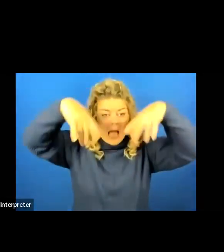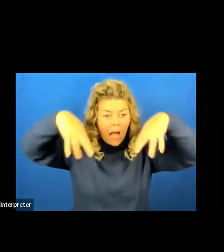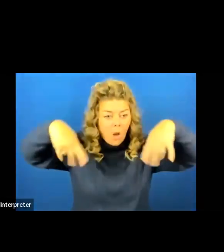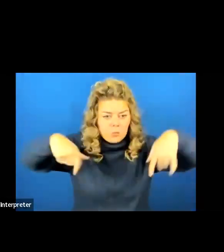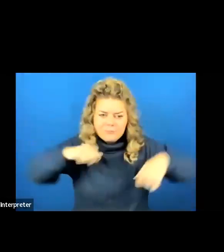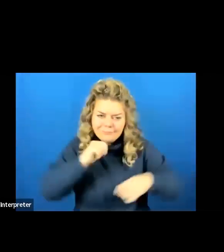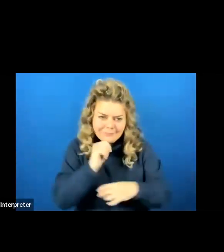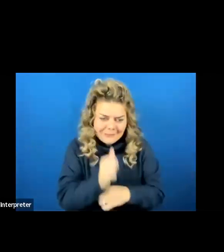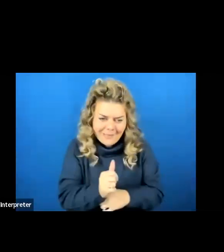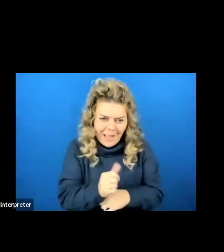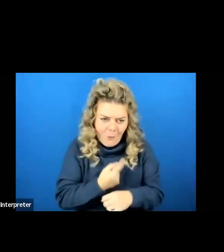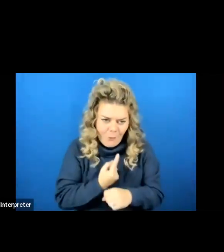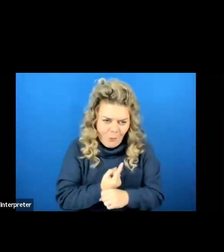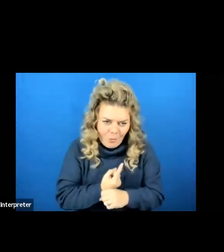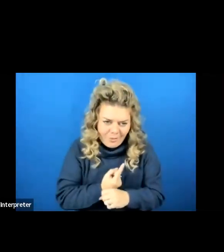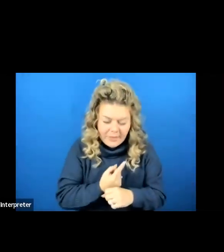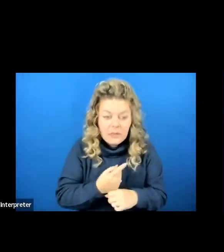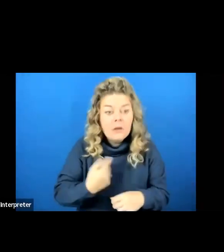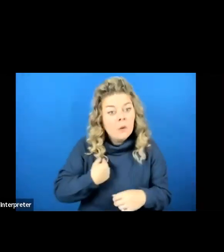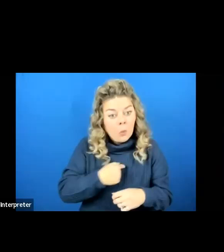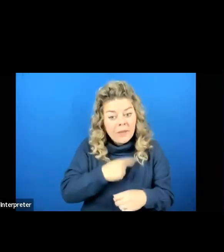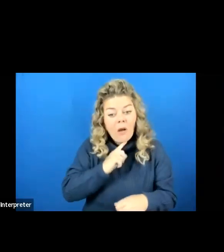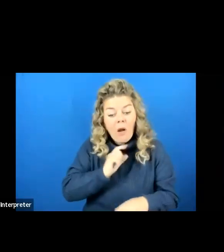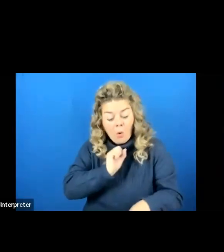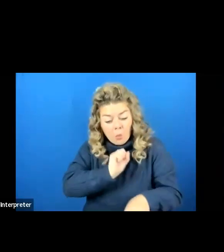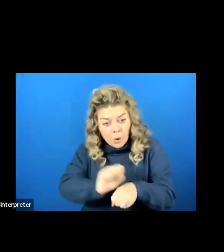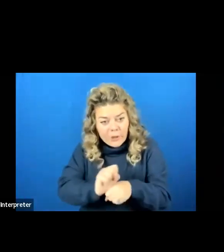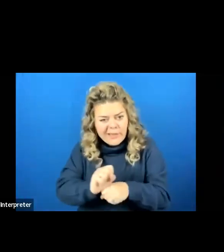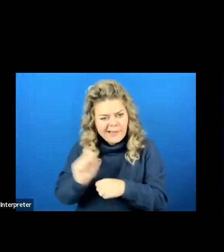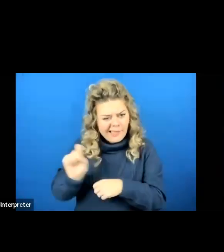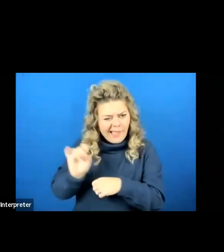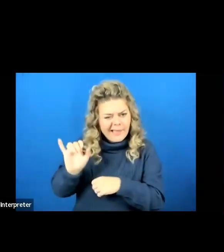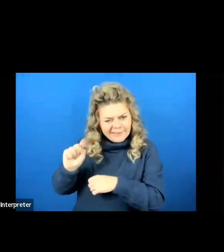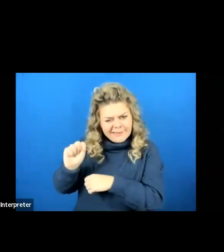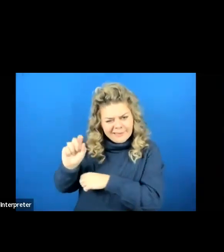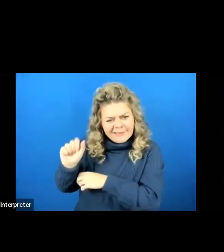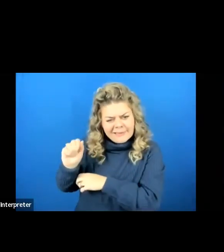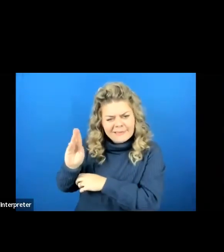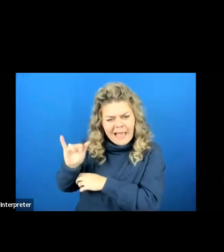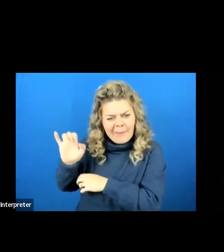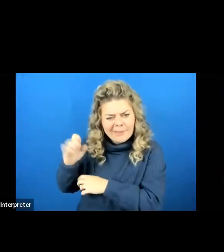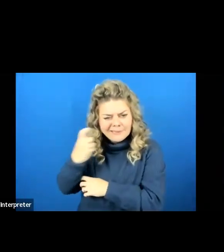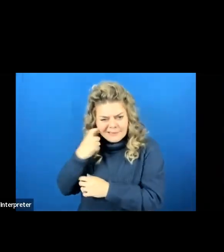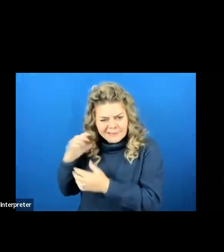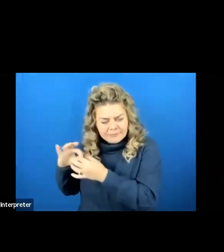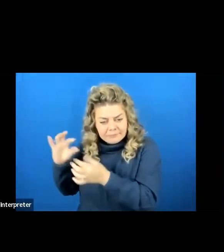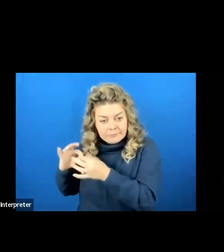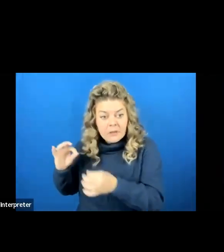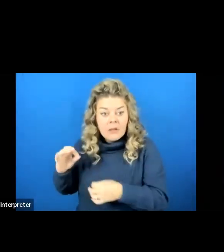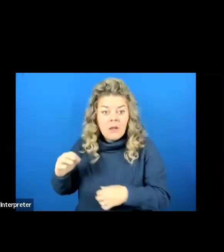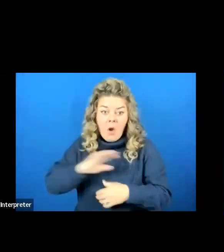just a top down initiative. We are working as Tabby suggested to engage this work all across the